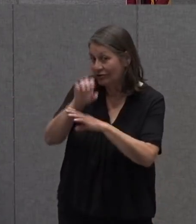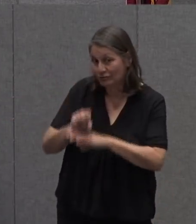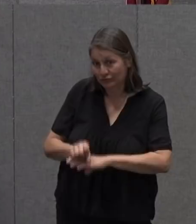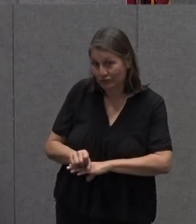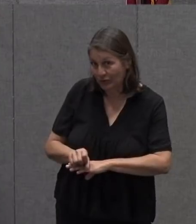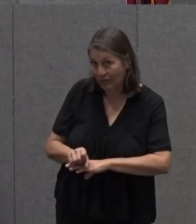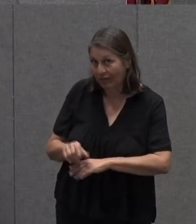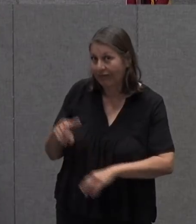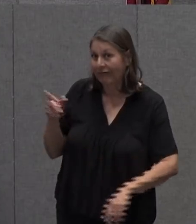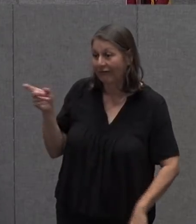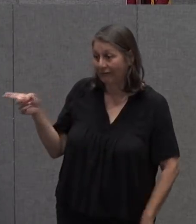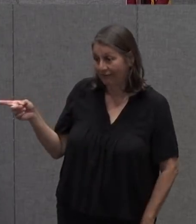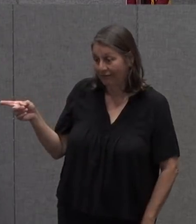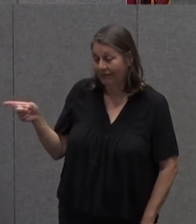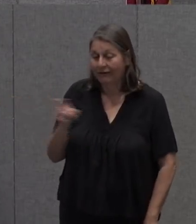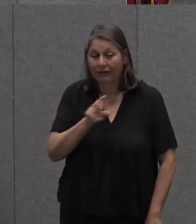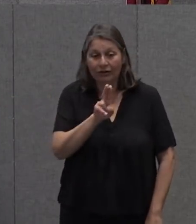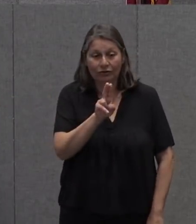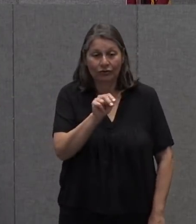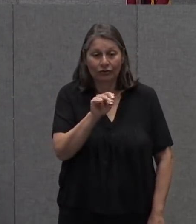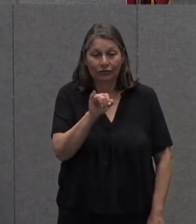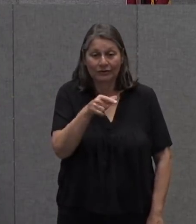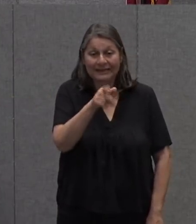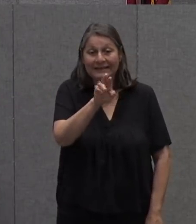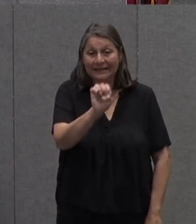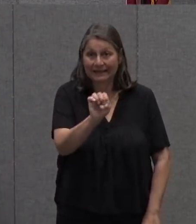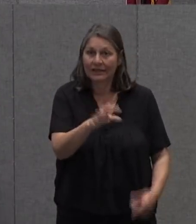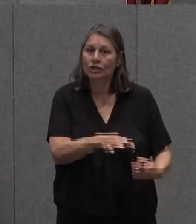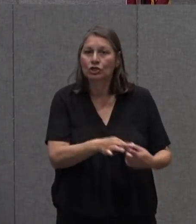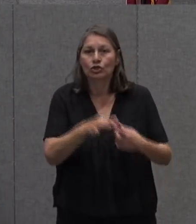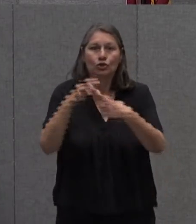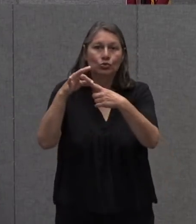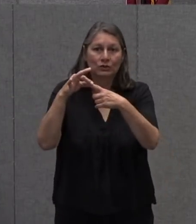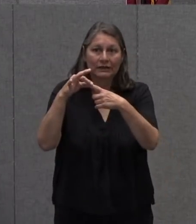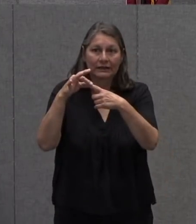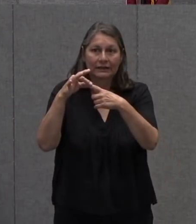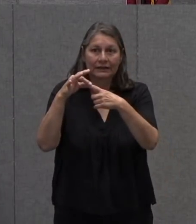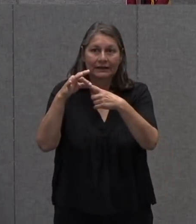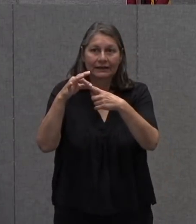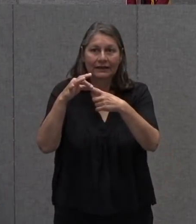It's the word unique. I'm wondering if it's upside down, but it wasn't.